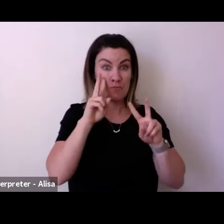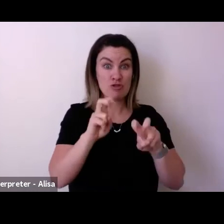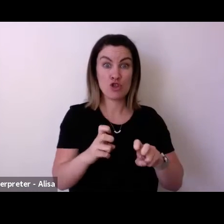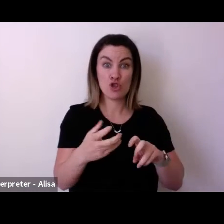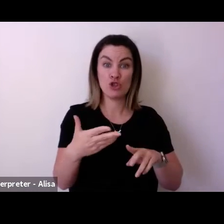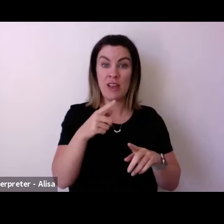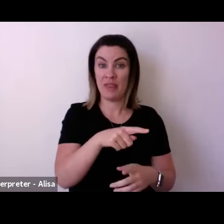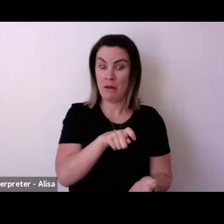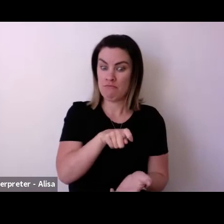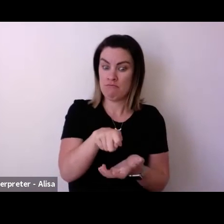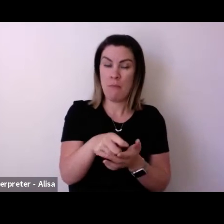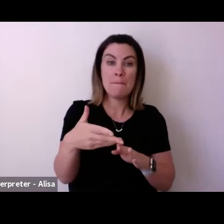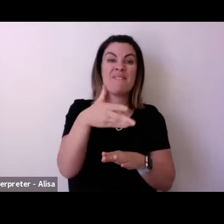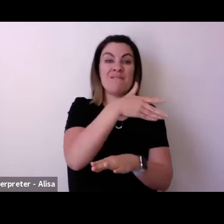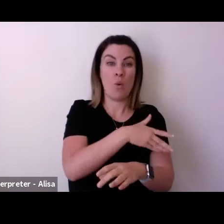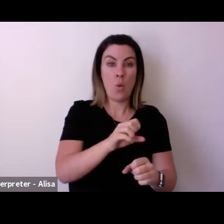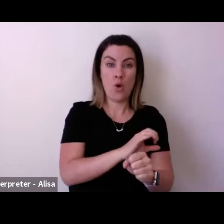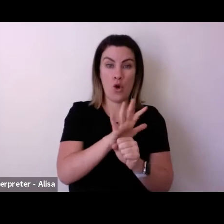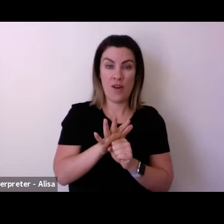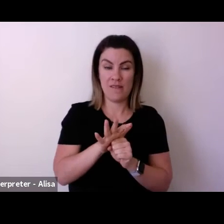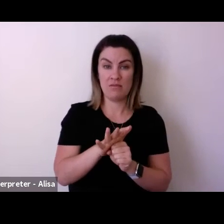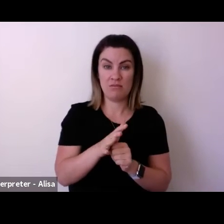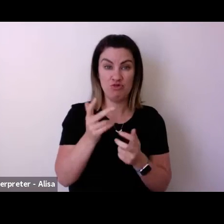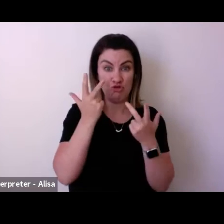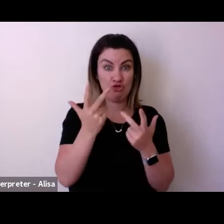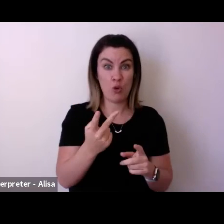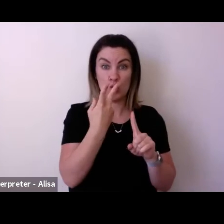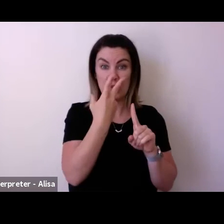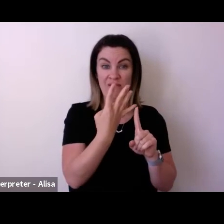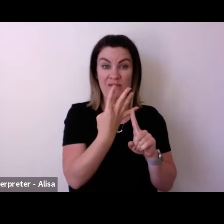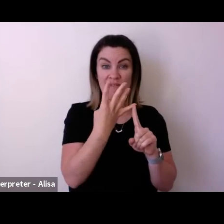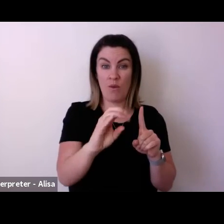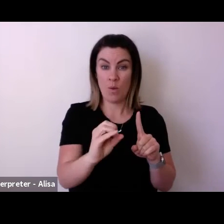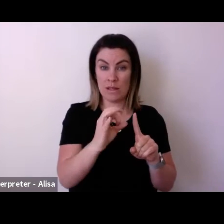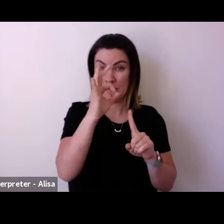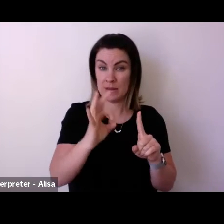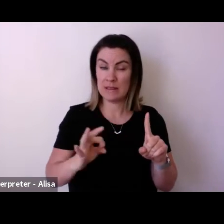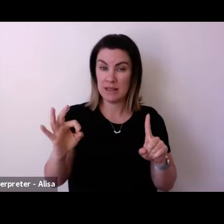show that 40 percent of our artists surveyed received income from their practice